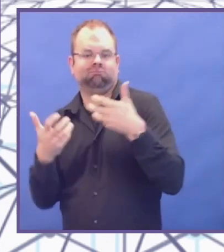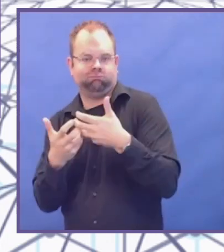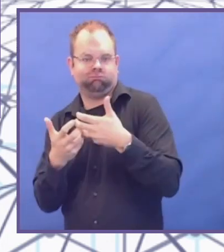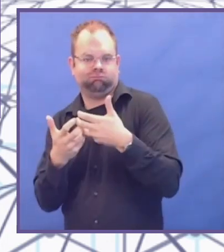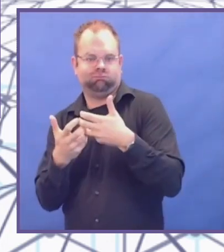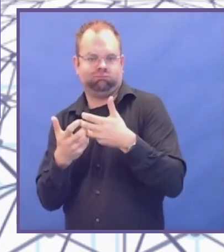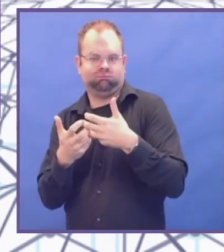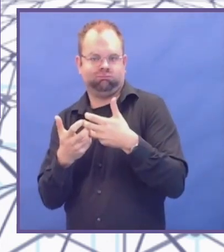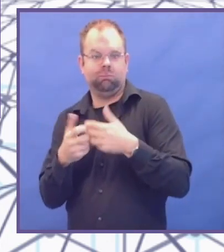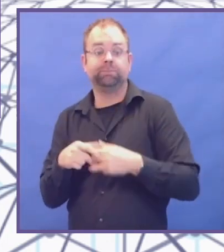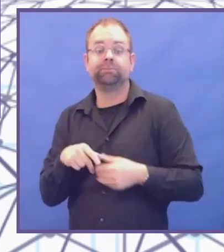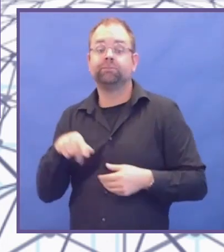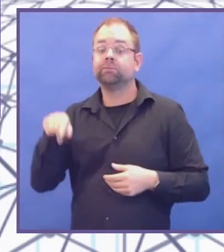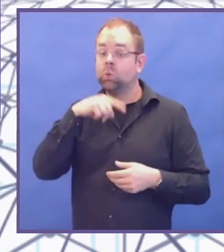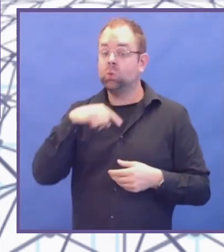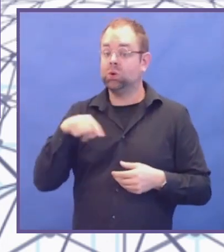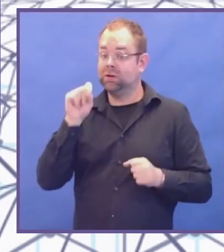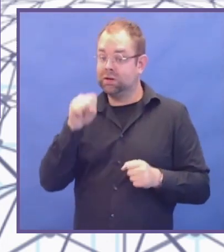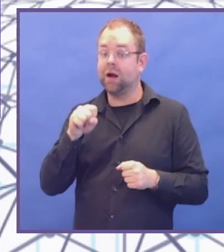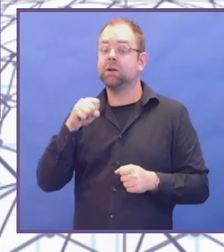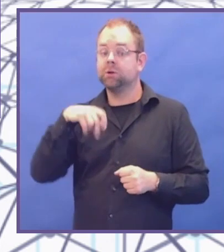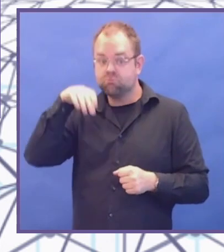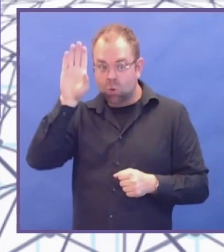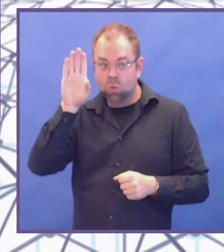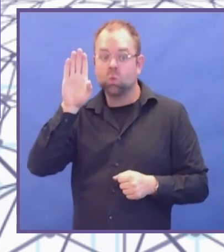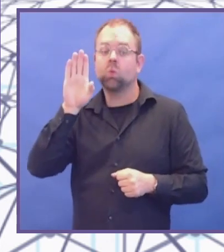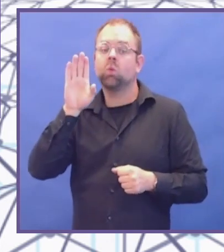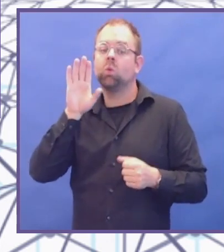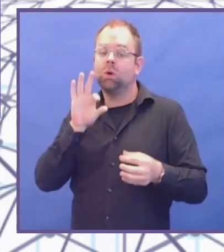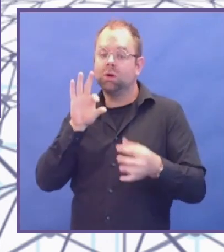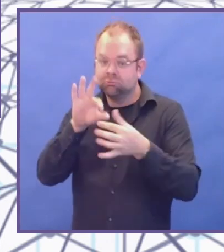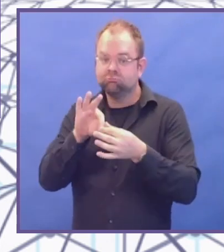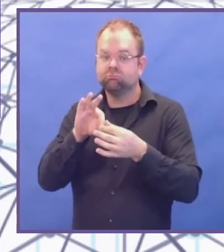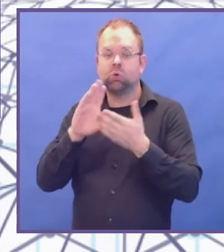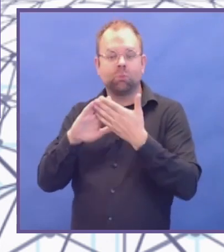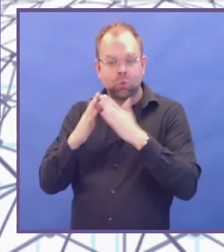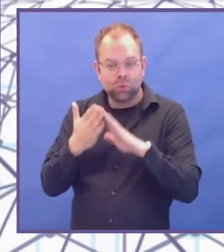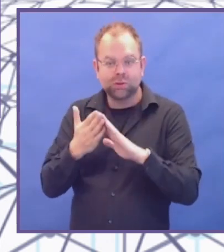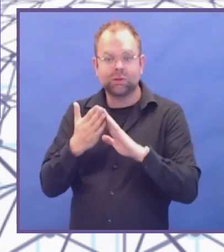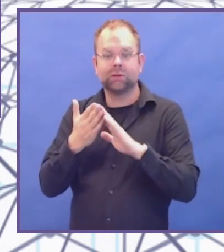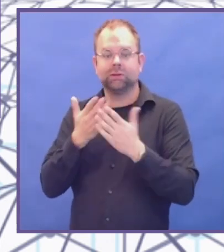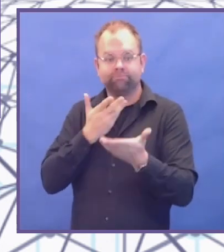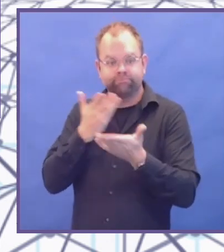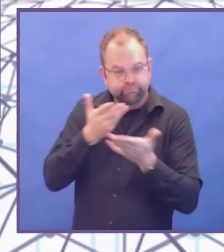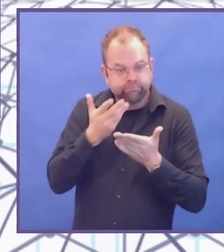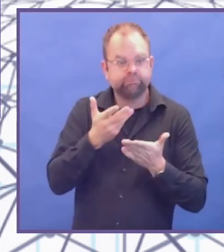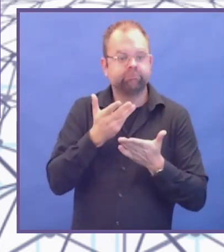And of course, we love testing what works. At GDI, Forecasting also provides us a way to look